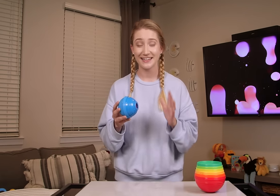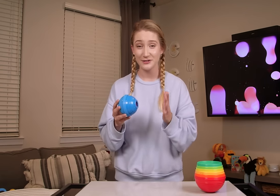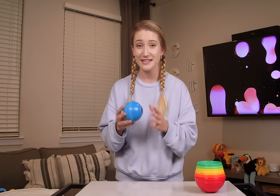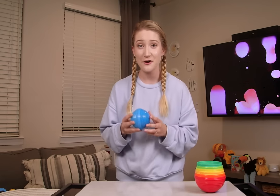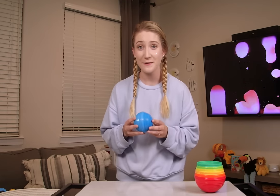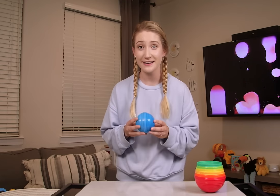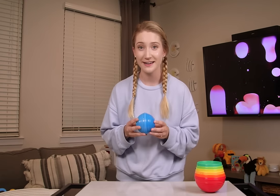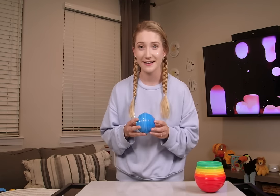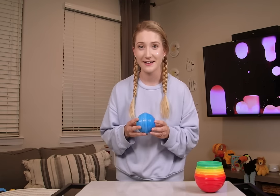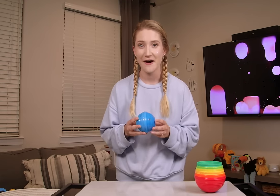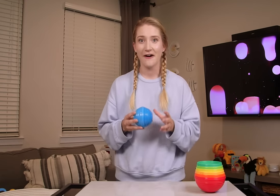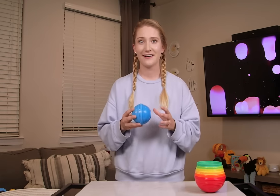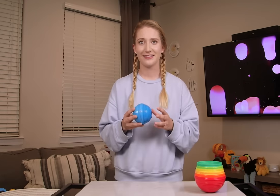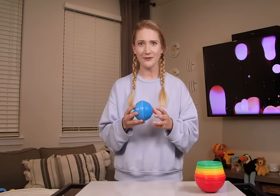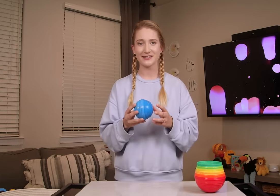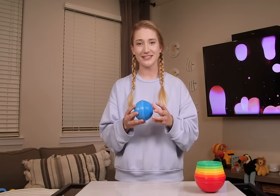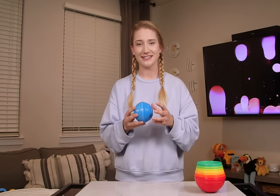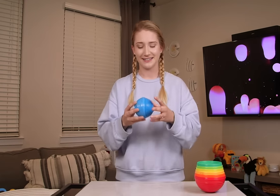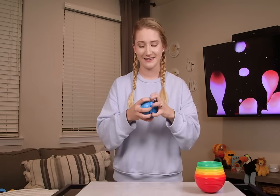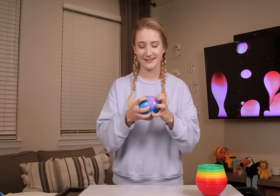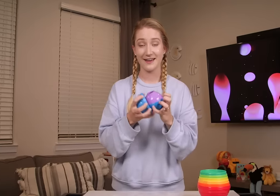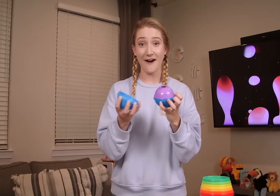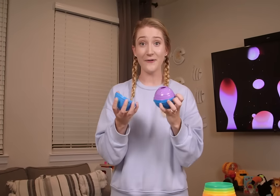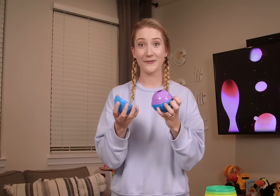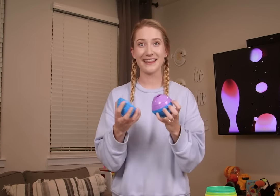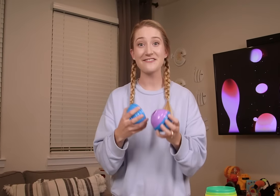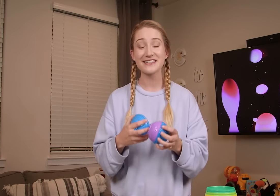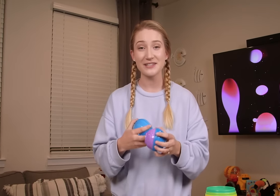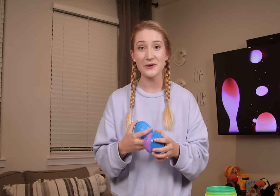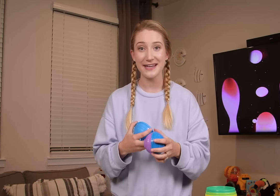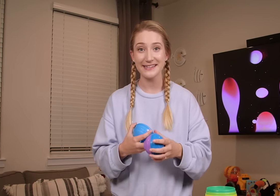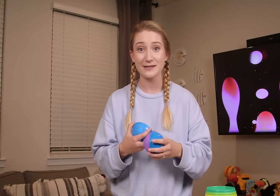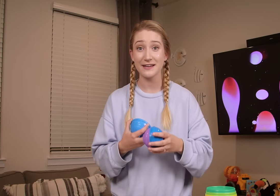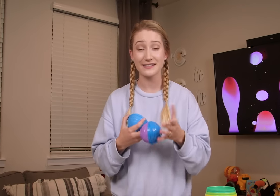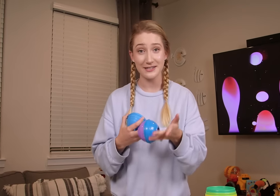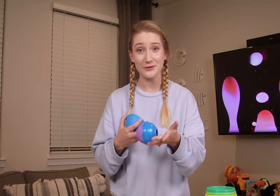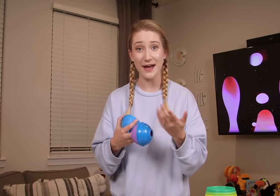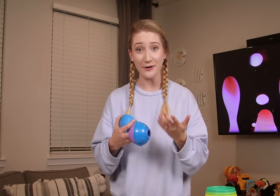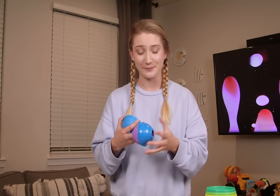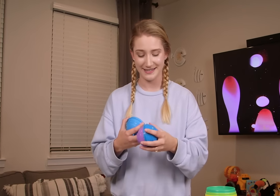Can you say open? That was good. That was so easy because you helped.